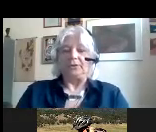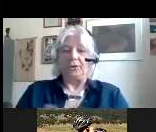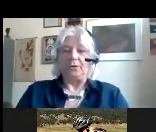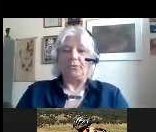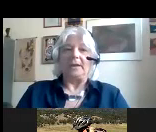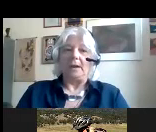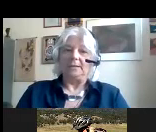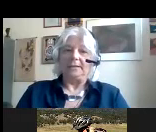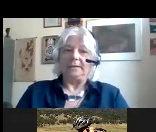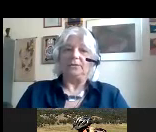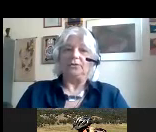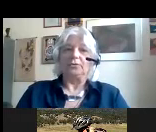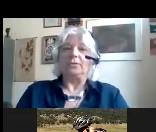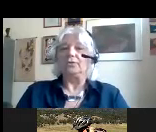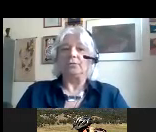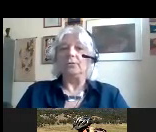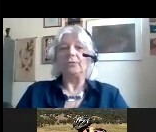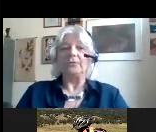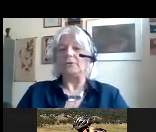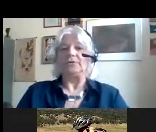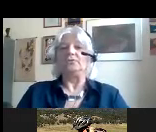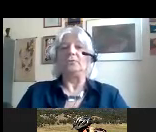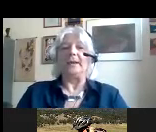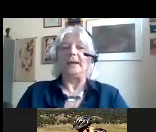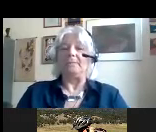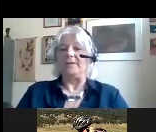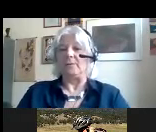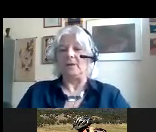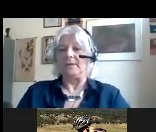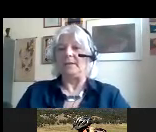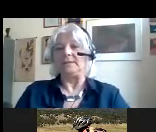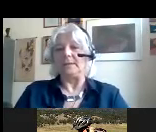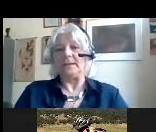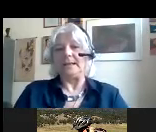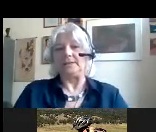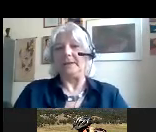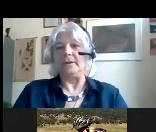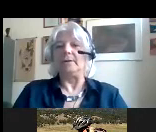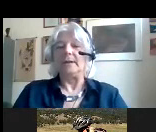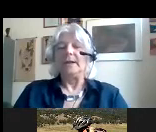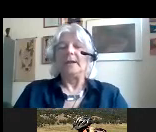to you recognizing it. Trust and truth may not be forthcoming easily, it has to be earned.